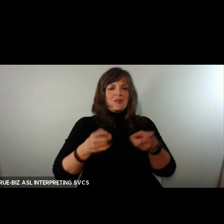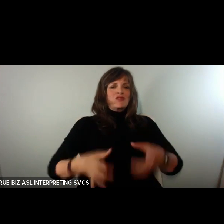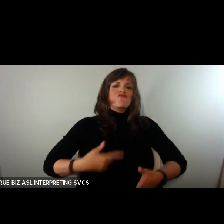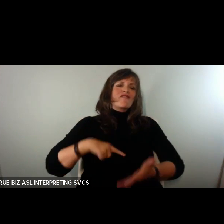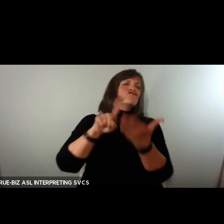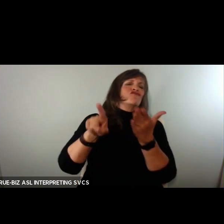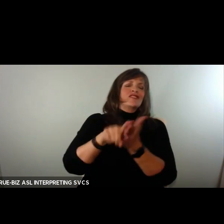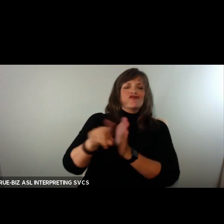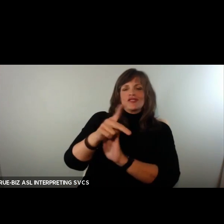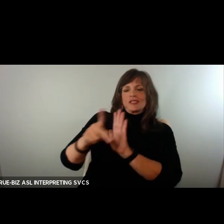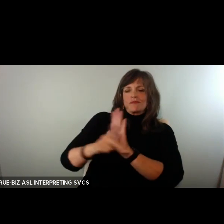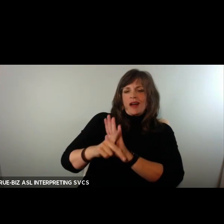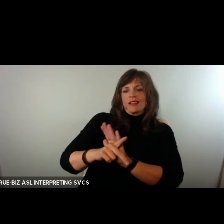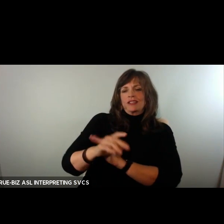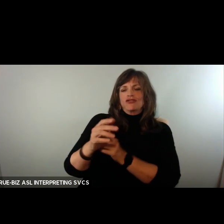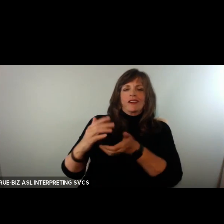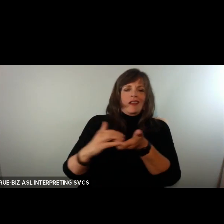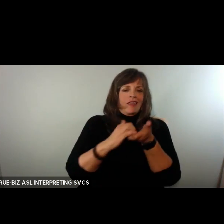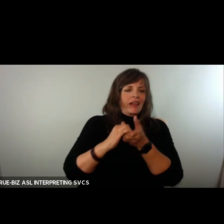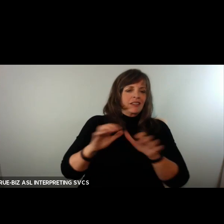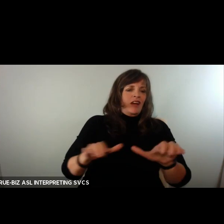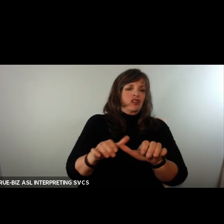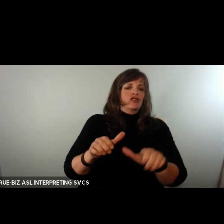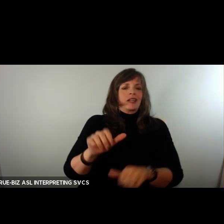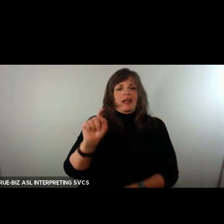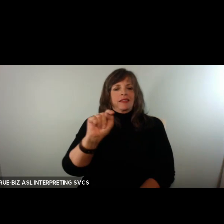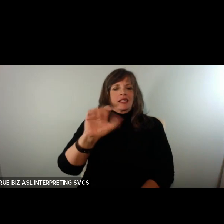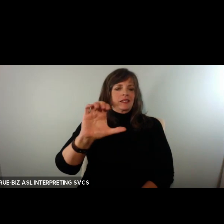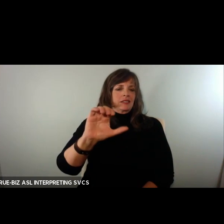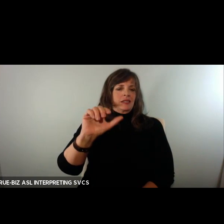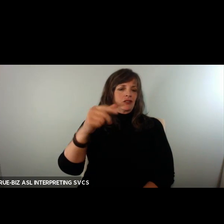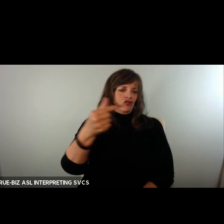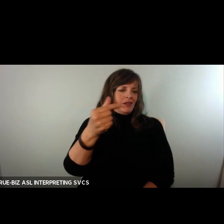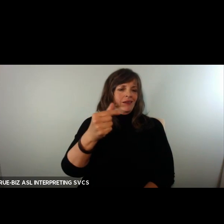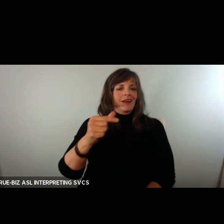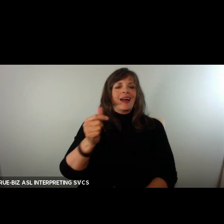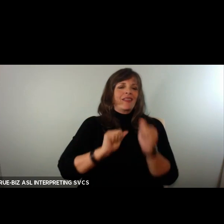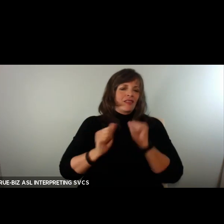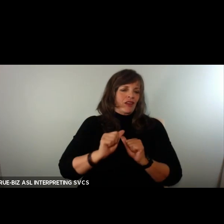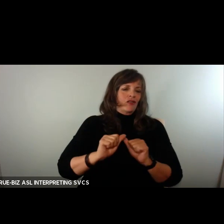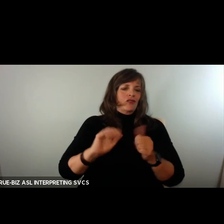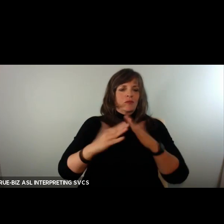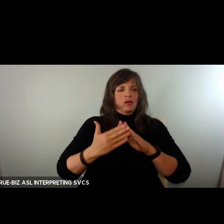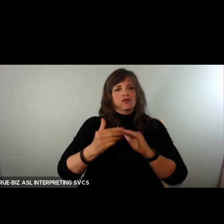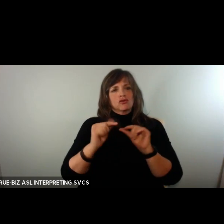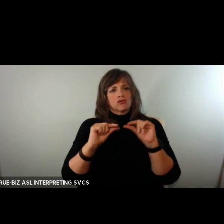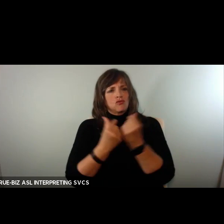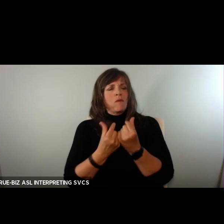and my pronouns are she/her/hers. I'm very grateful to be included in this webinar and to connect with all of you